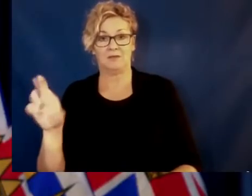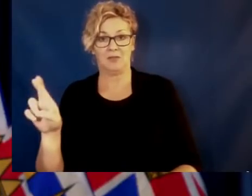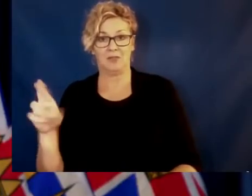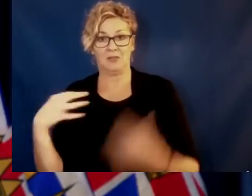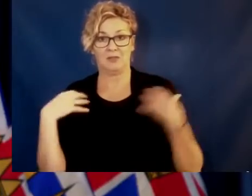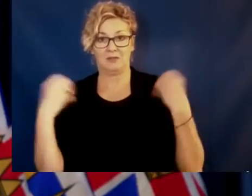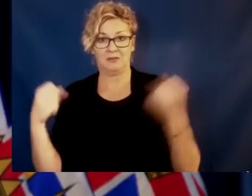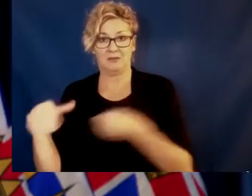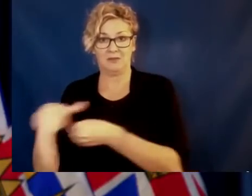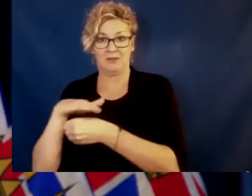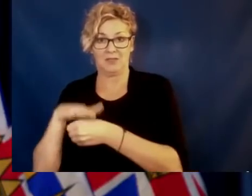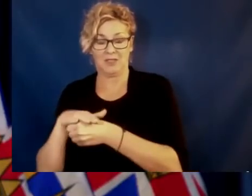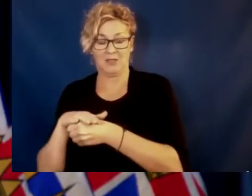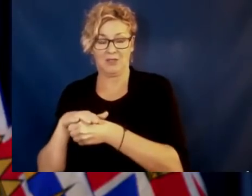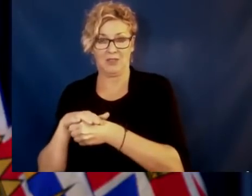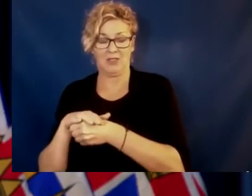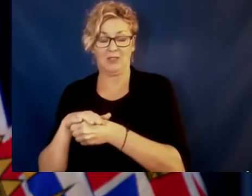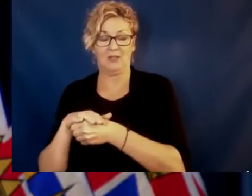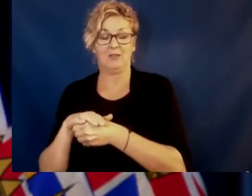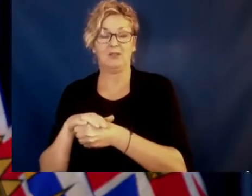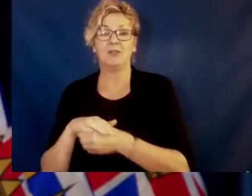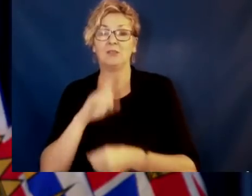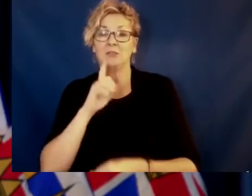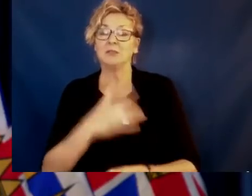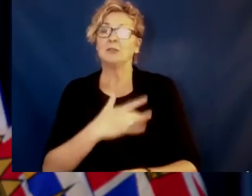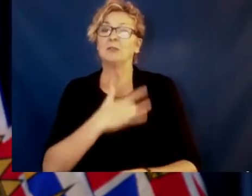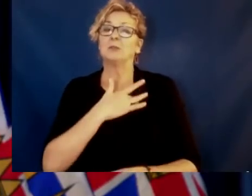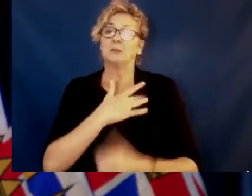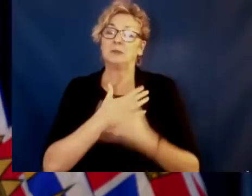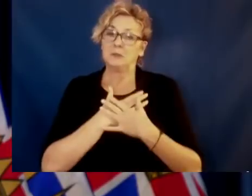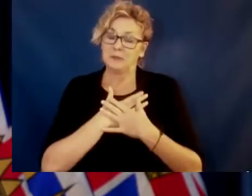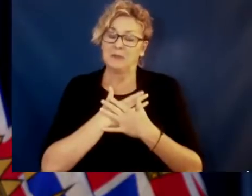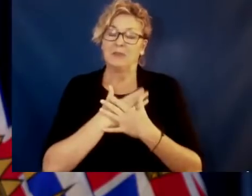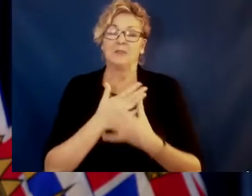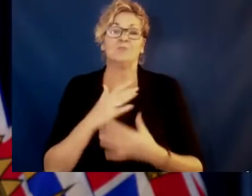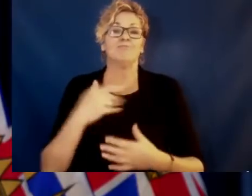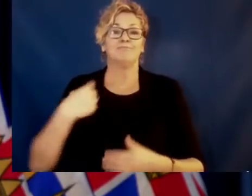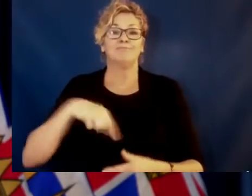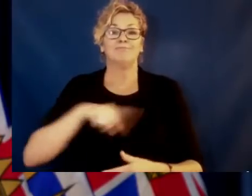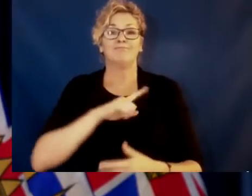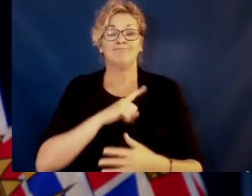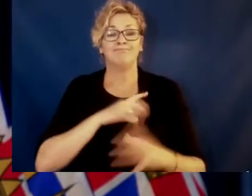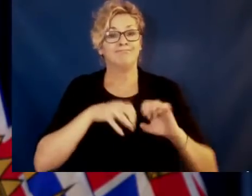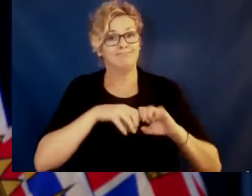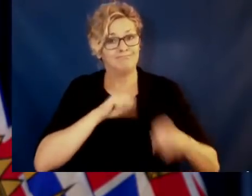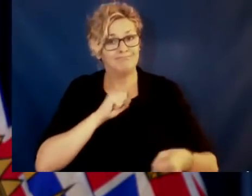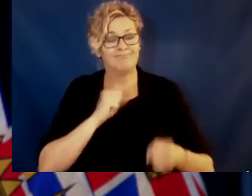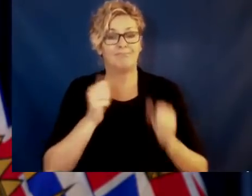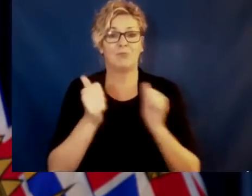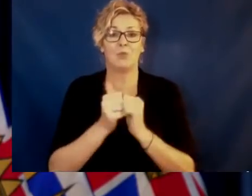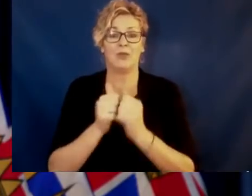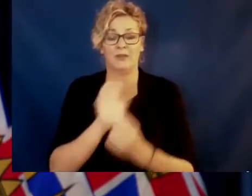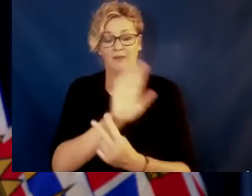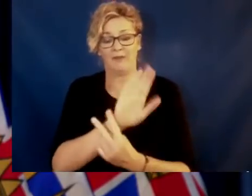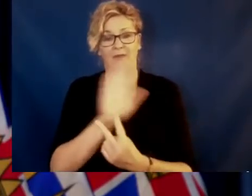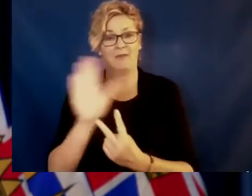Our condolences go out to the families, to the care providers in both these cases and to our communities who mourn their loss.